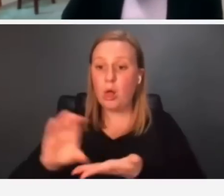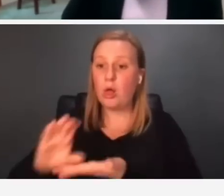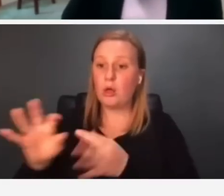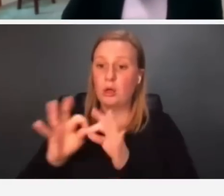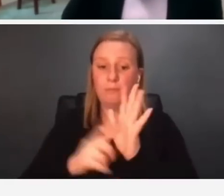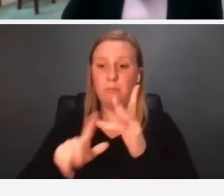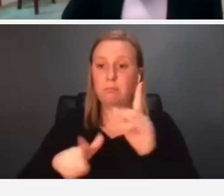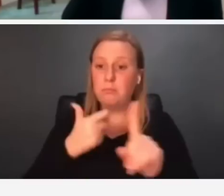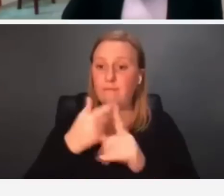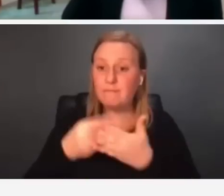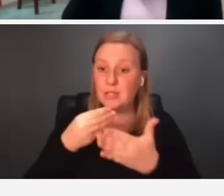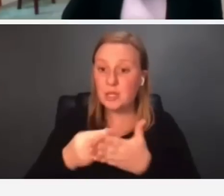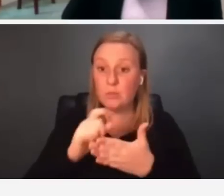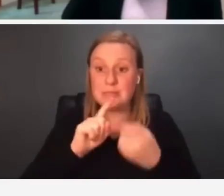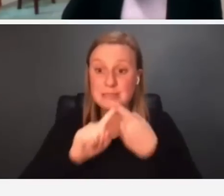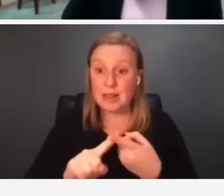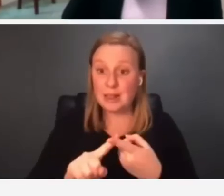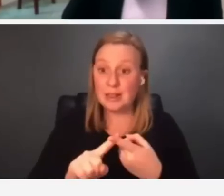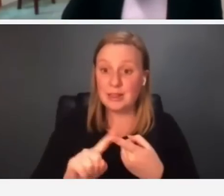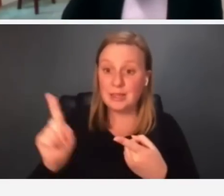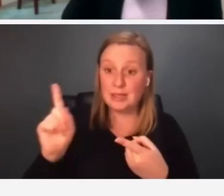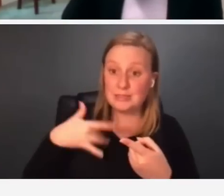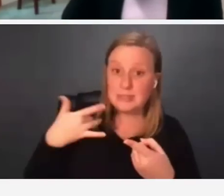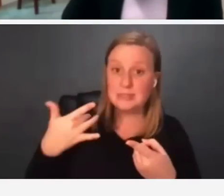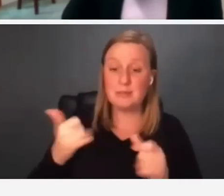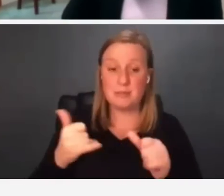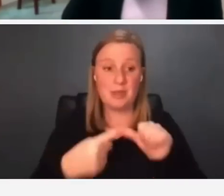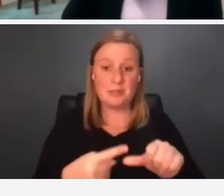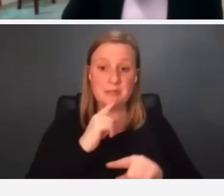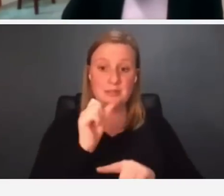Well depending on your understanding of block funding the answer might be yes obviously.